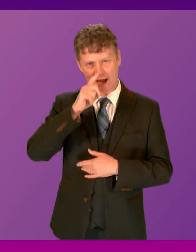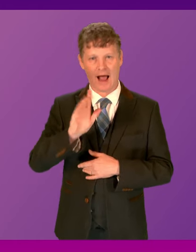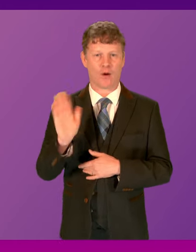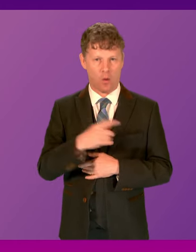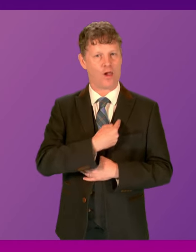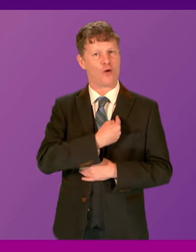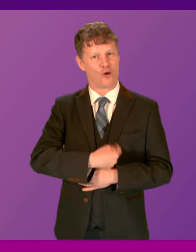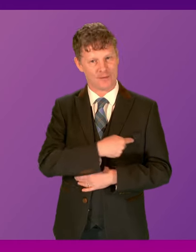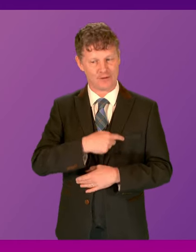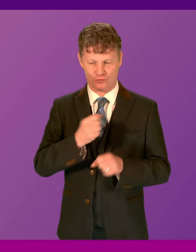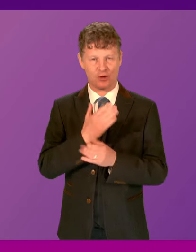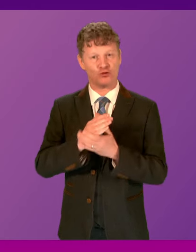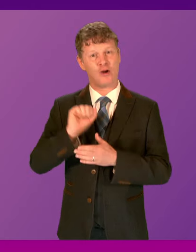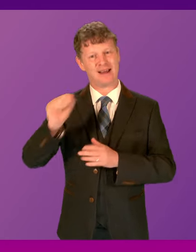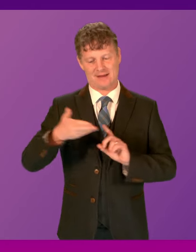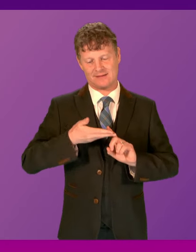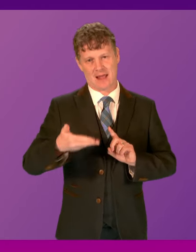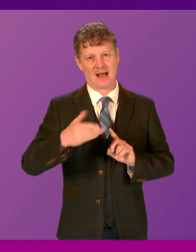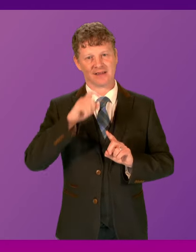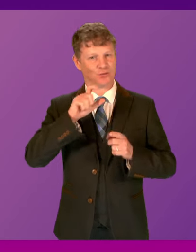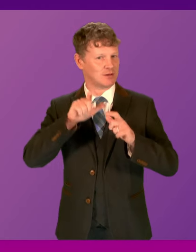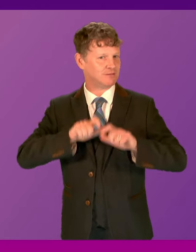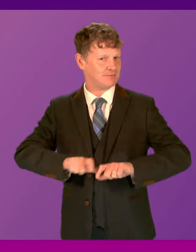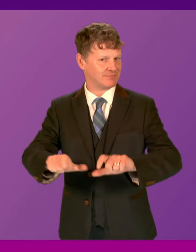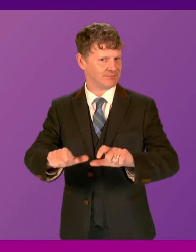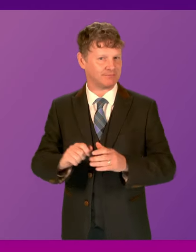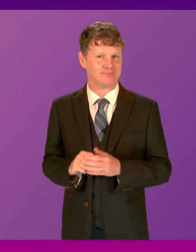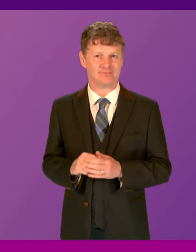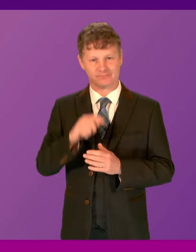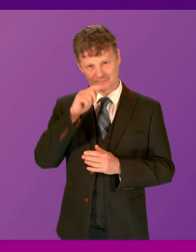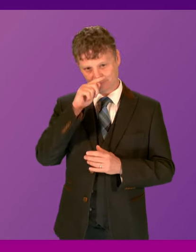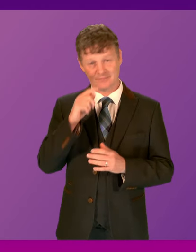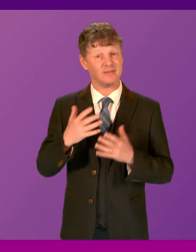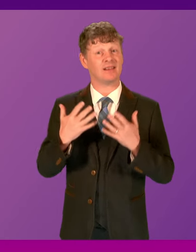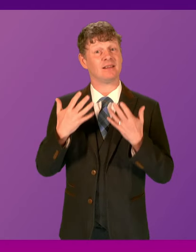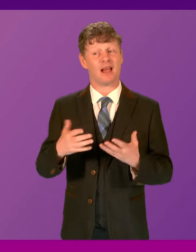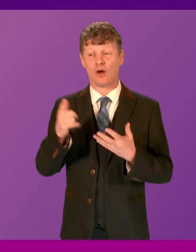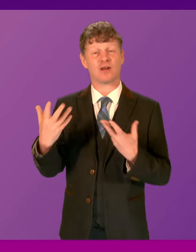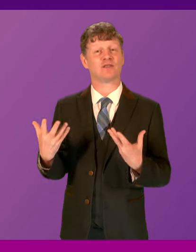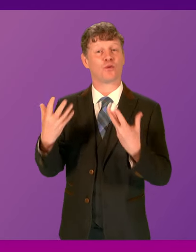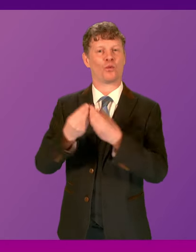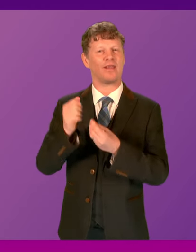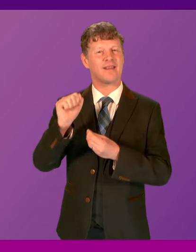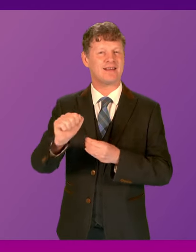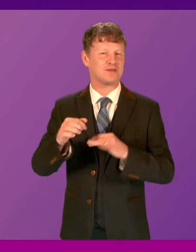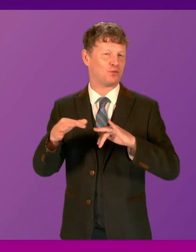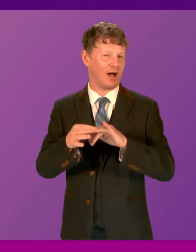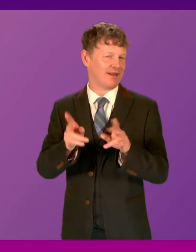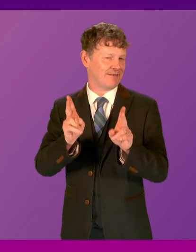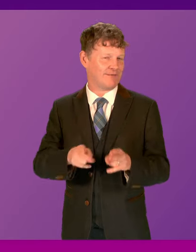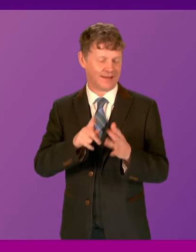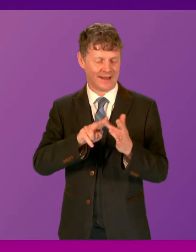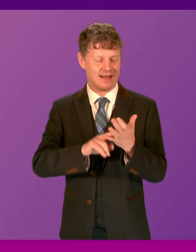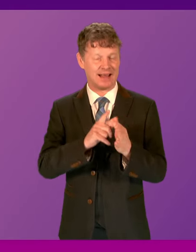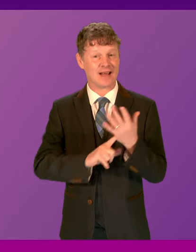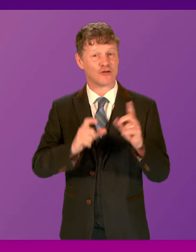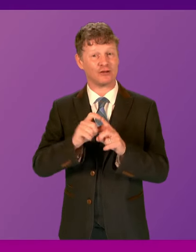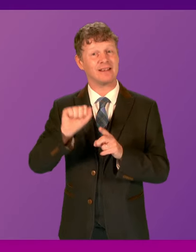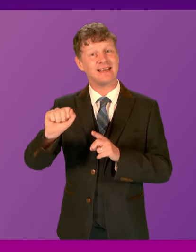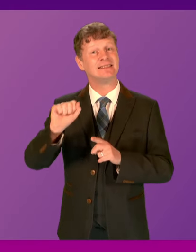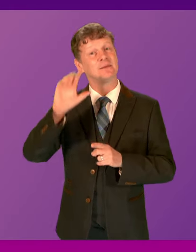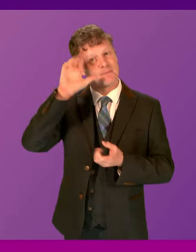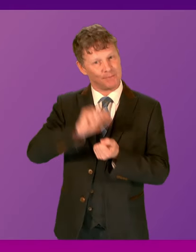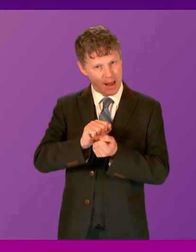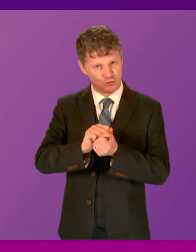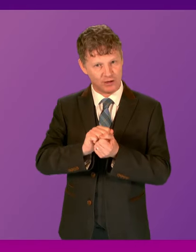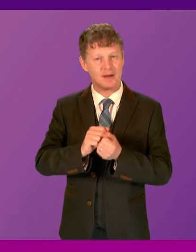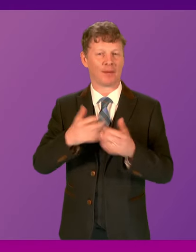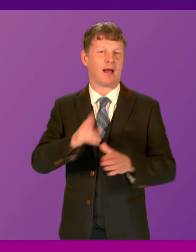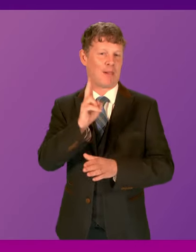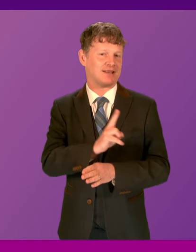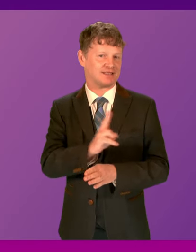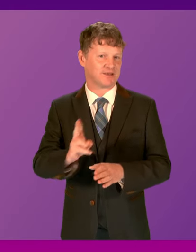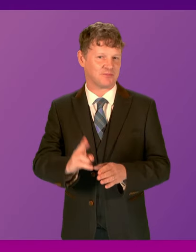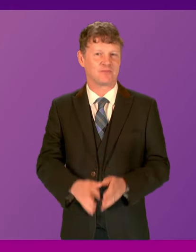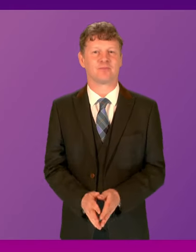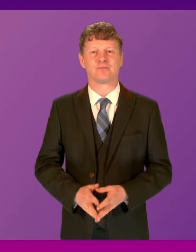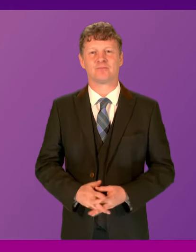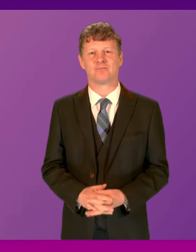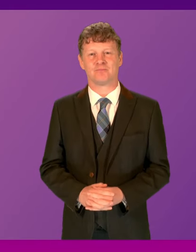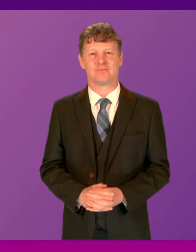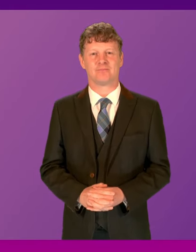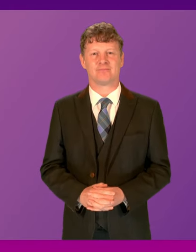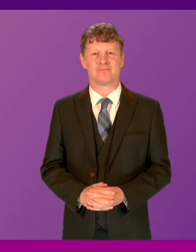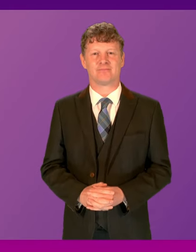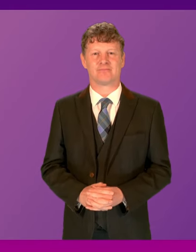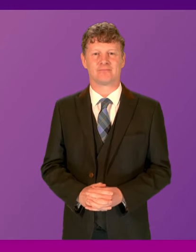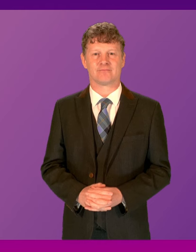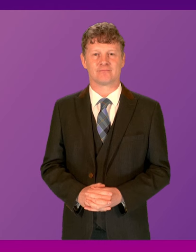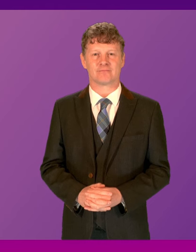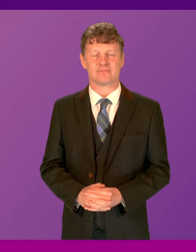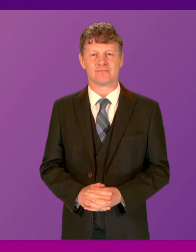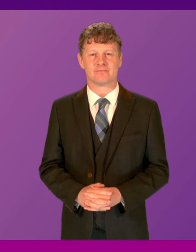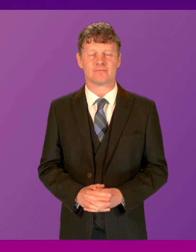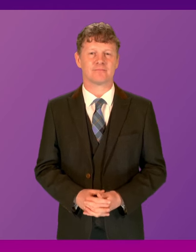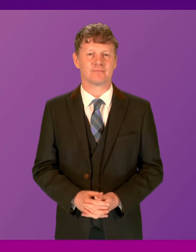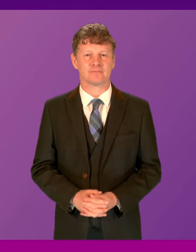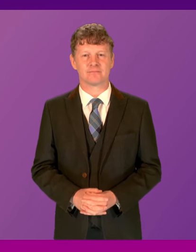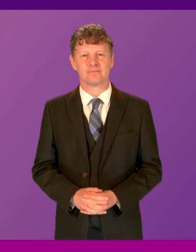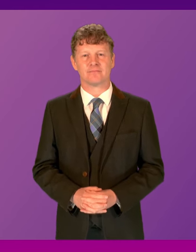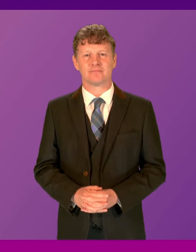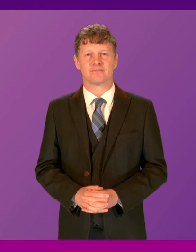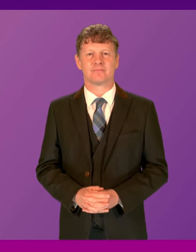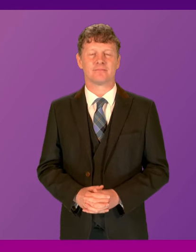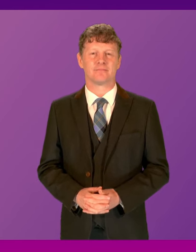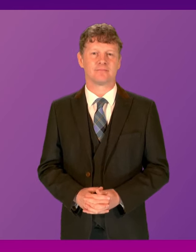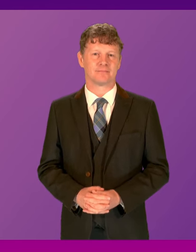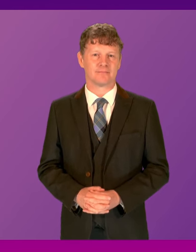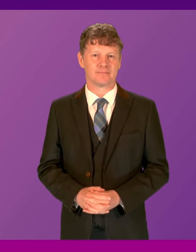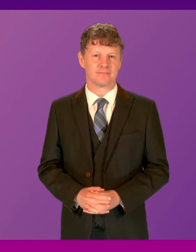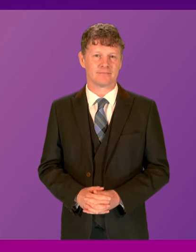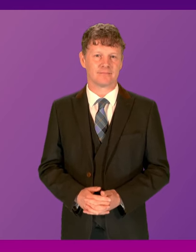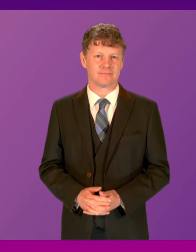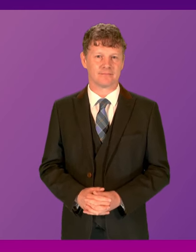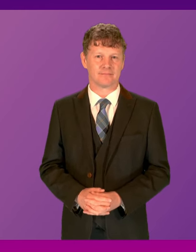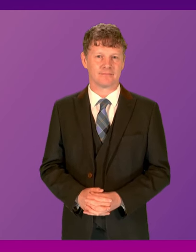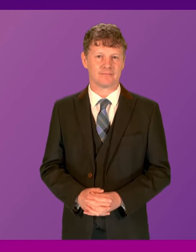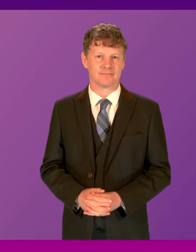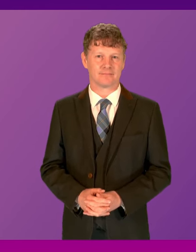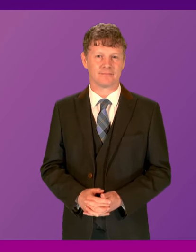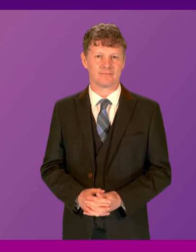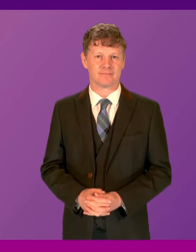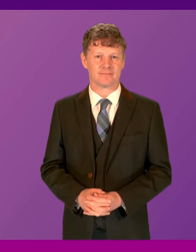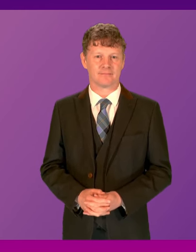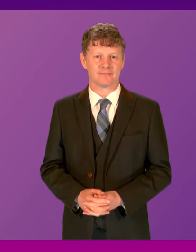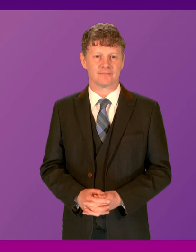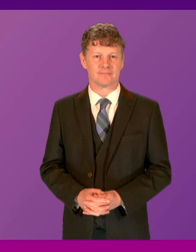legacy will endure. He is now reunited with his beloved Ingrid. May his memory be a blessing.